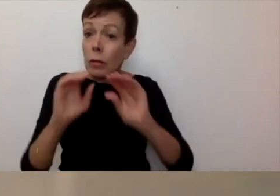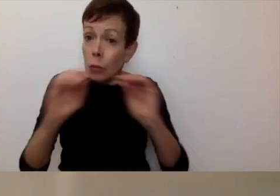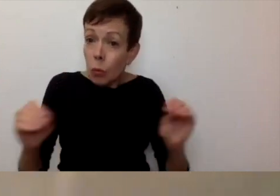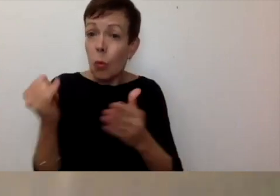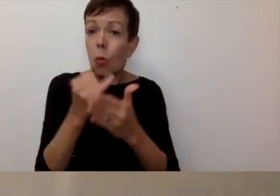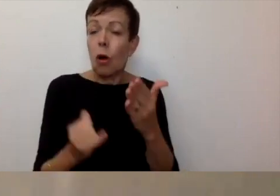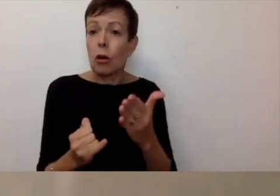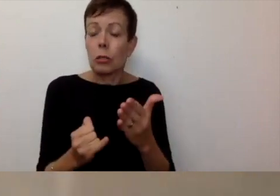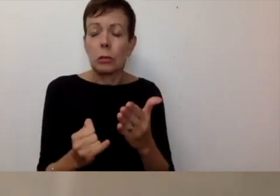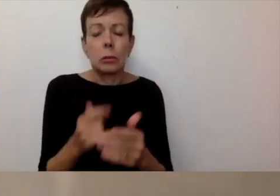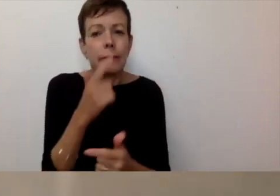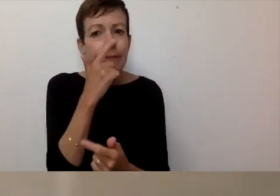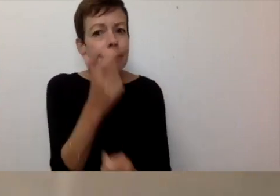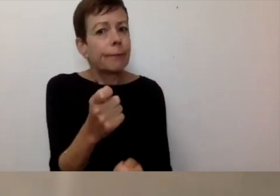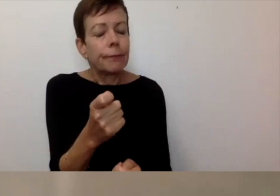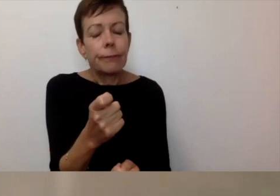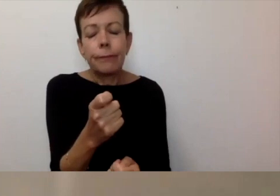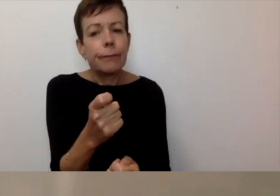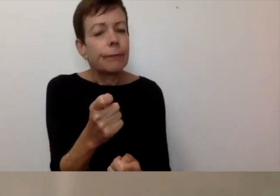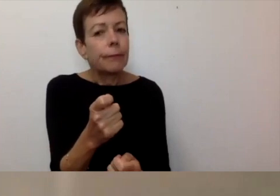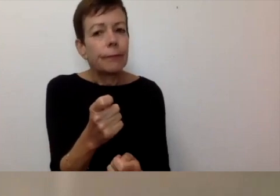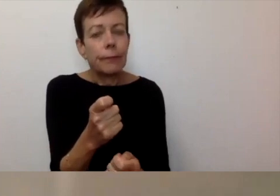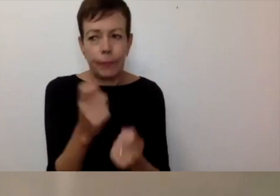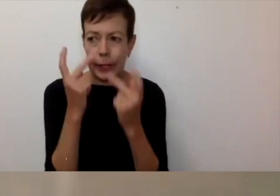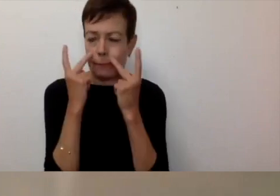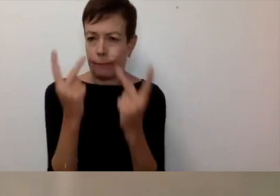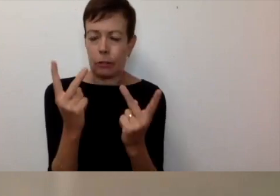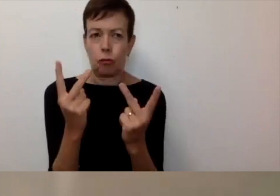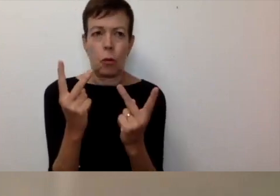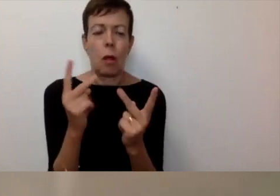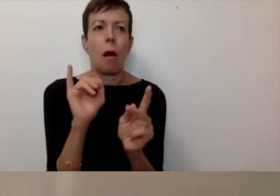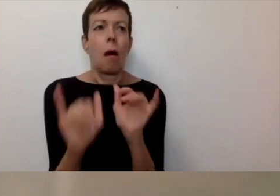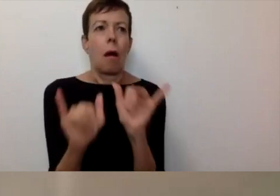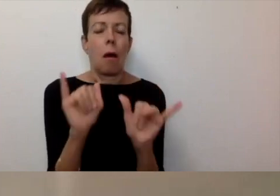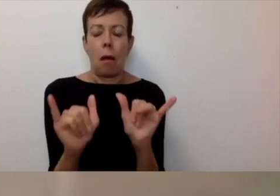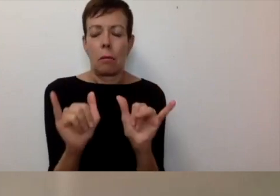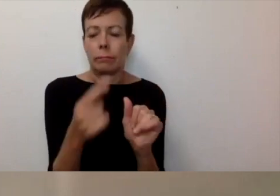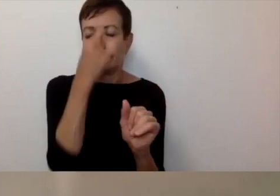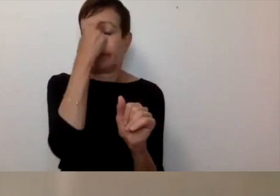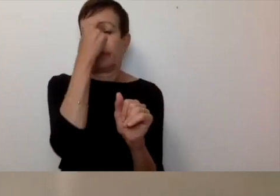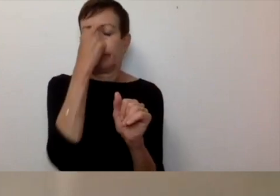visual uh representation of the importance of the artists in general uh